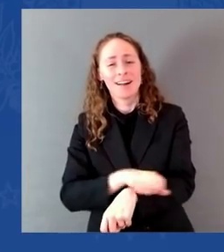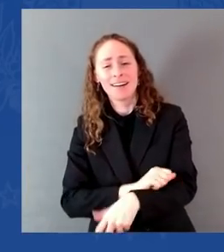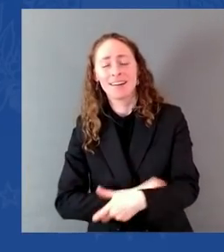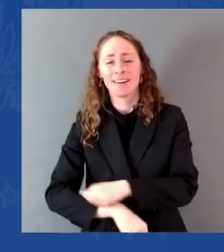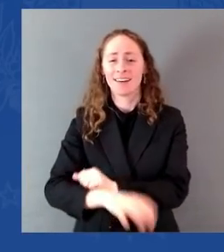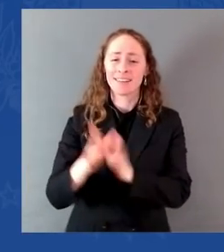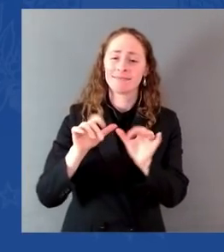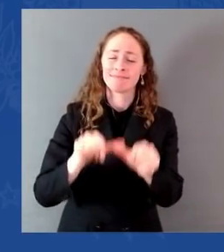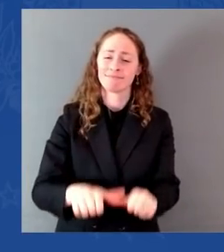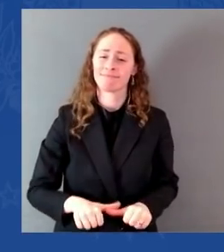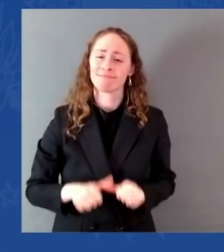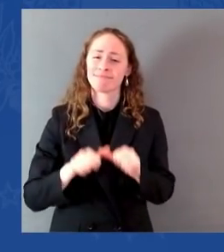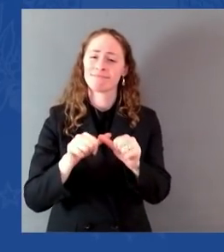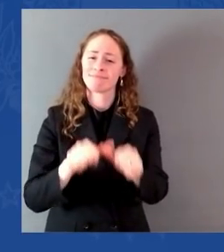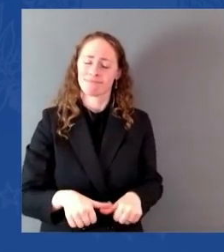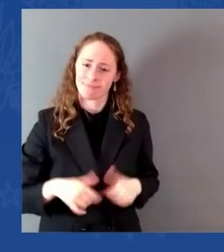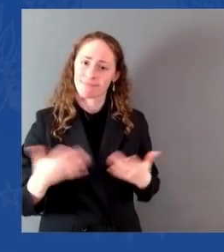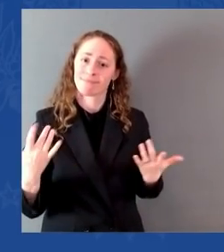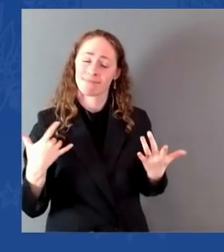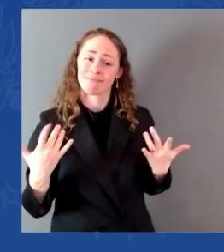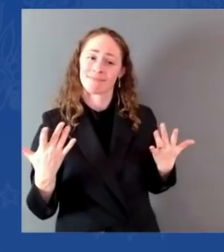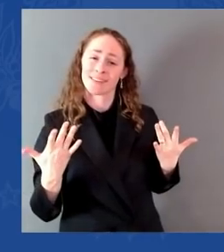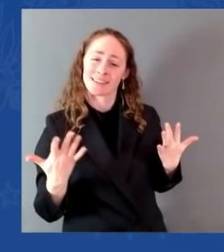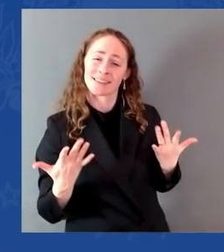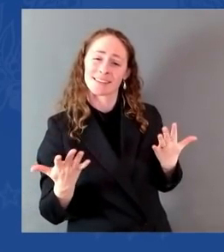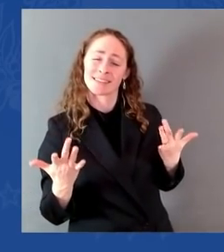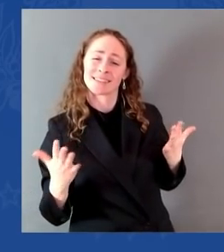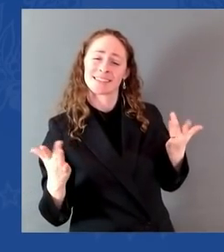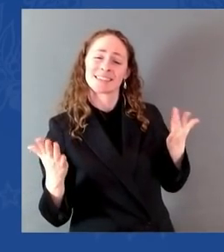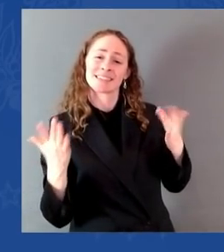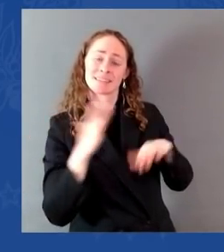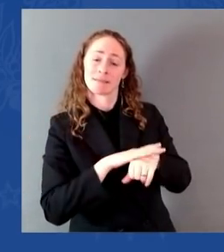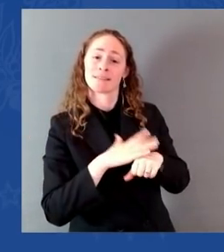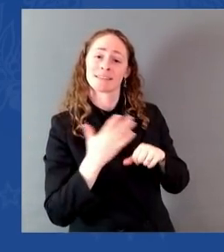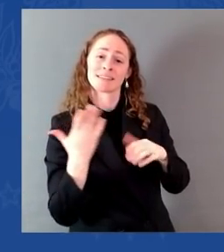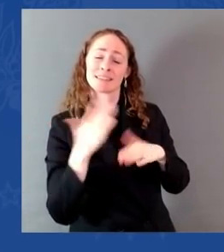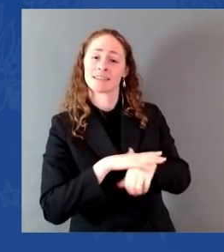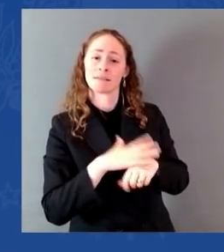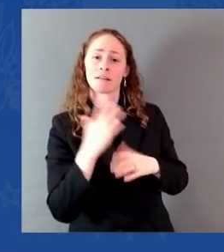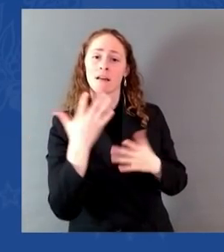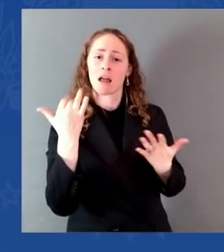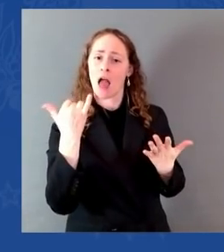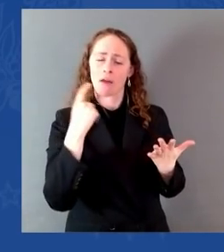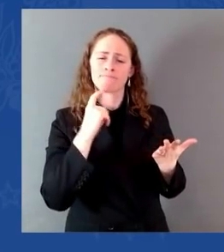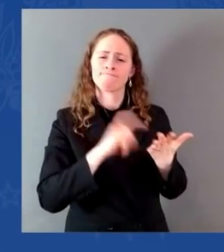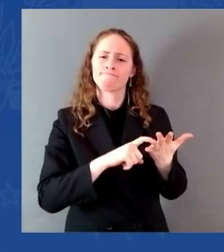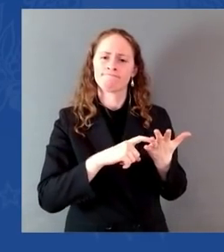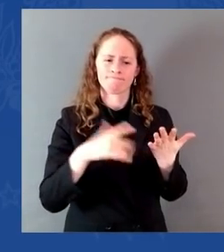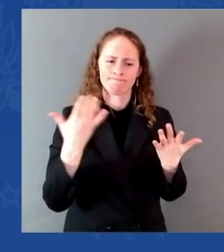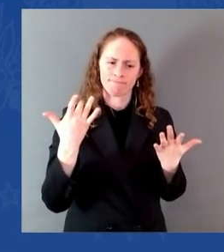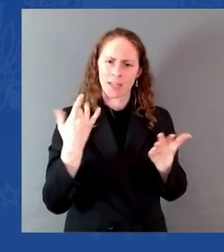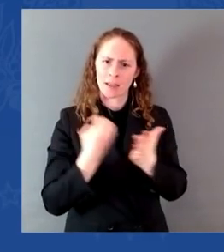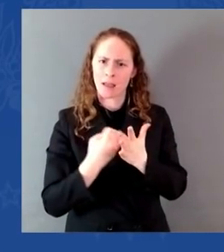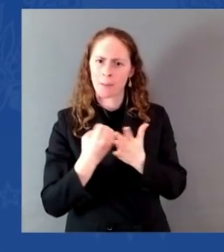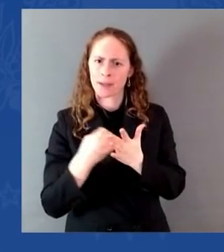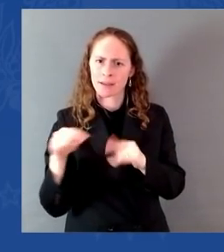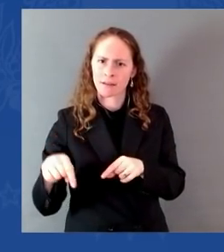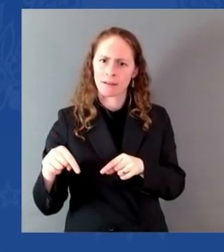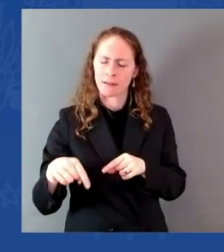this time from the bottom up and the middle out. You know, a blue col- -- this bill is a blue-collar blueprint for working Americans.